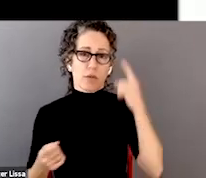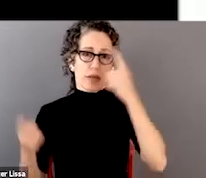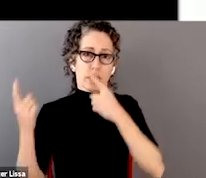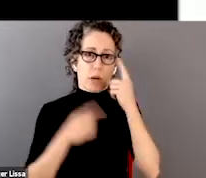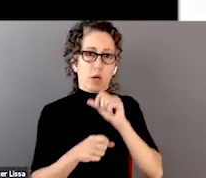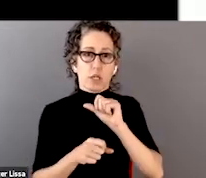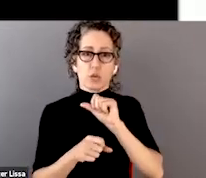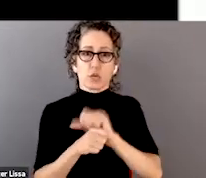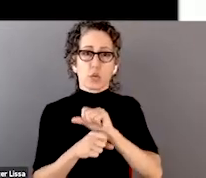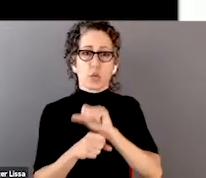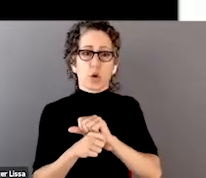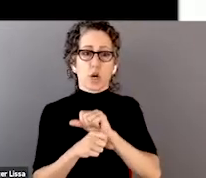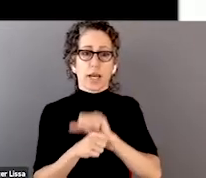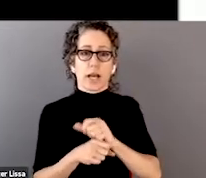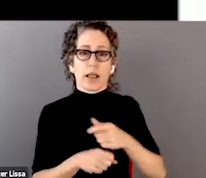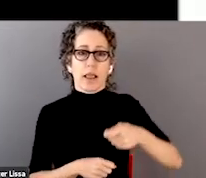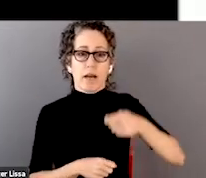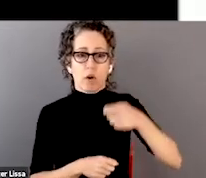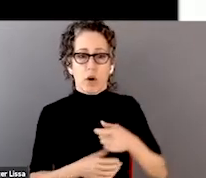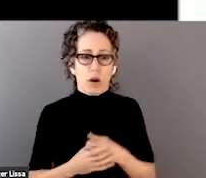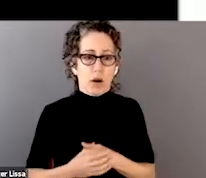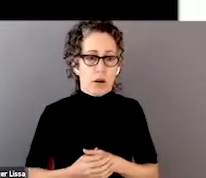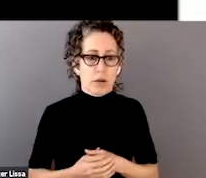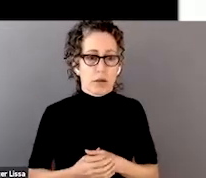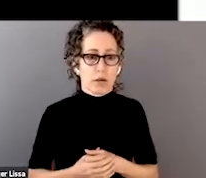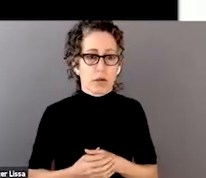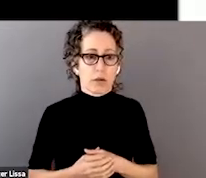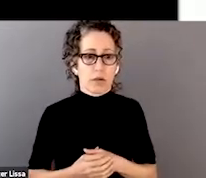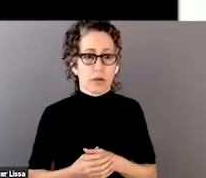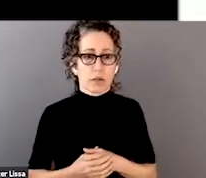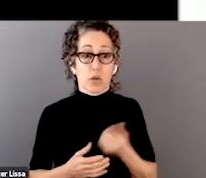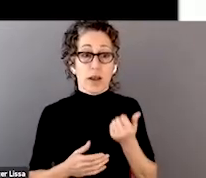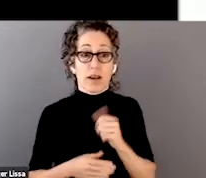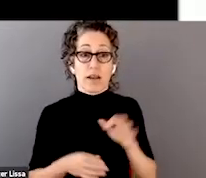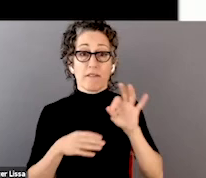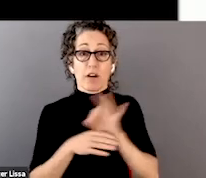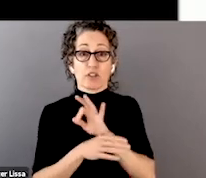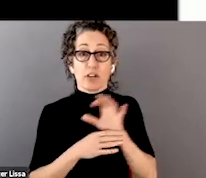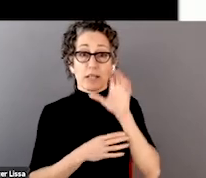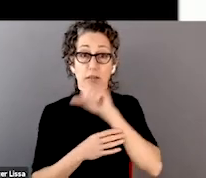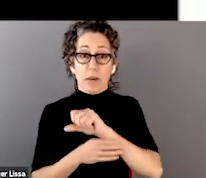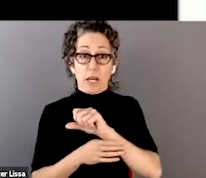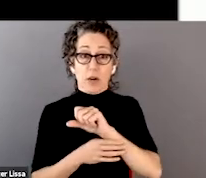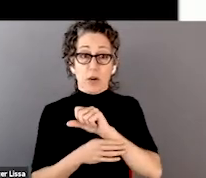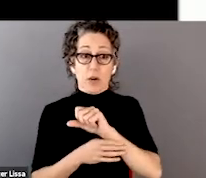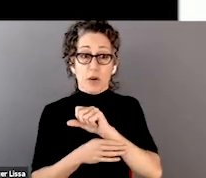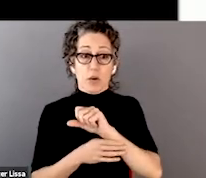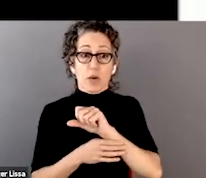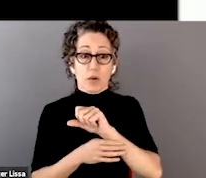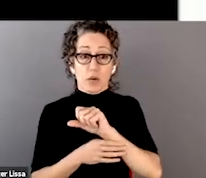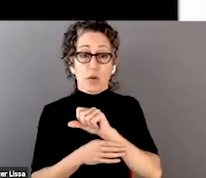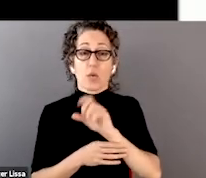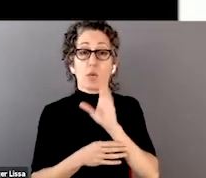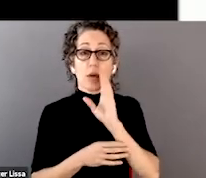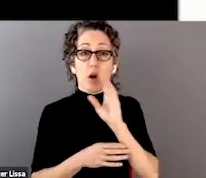So our method guarantees that for any regression function estimator, our output will be always a valid lower confidence